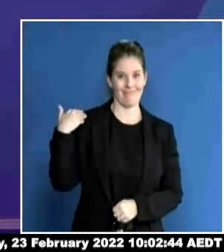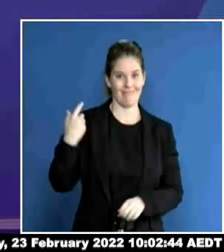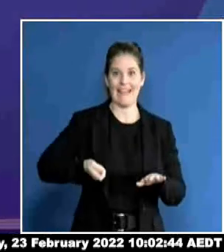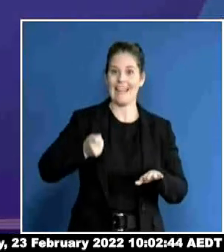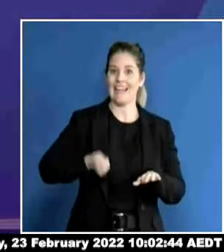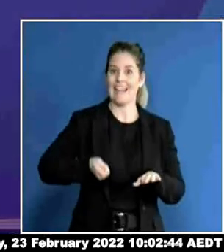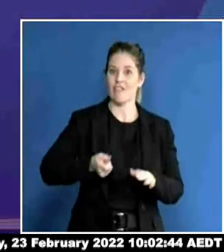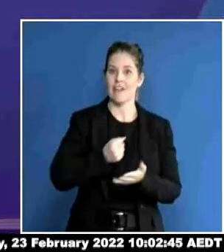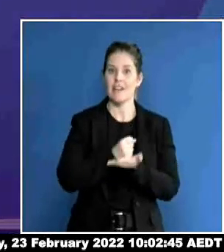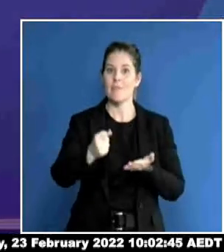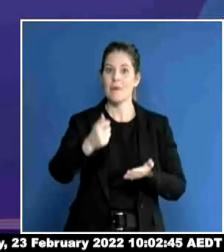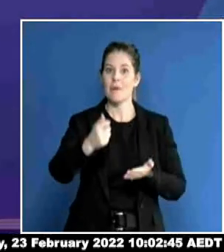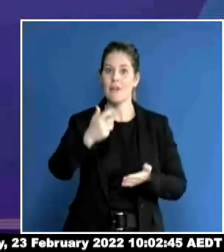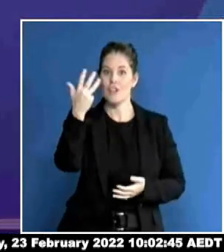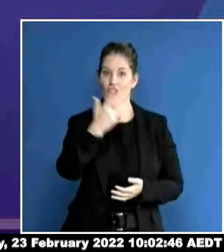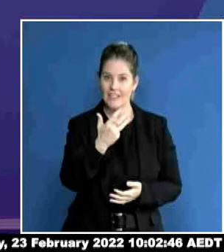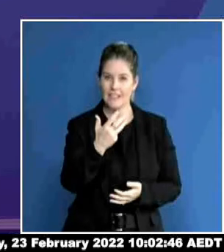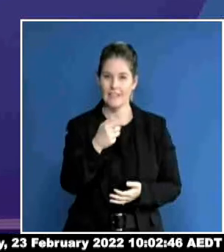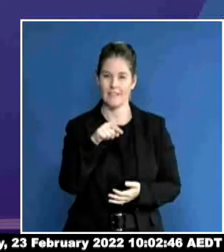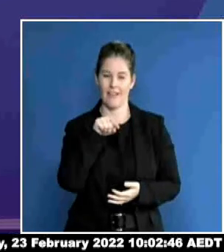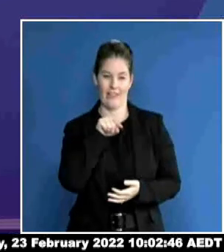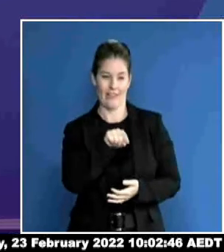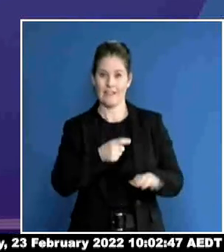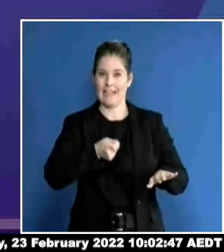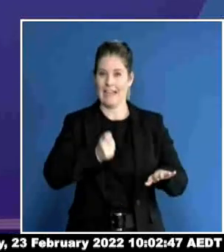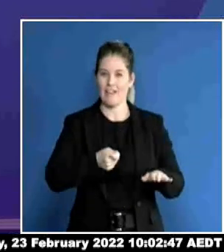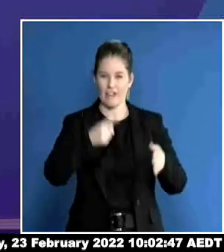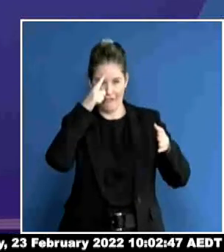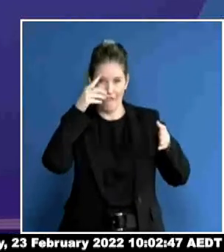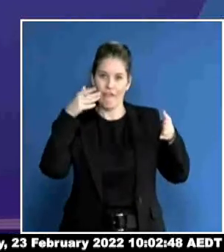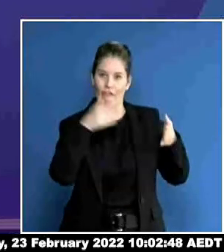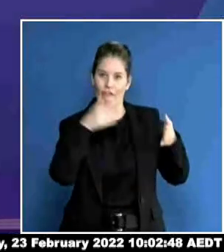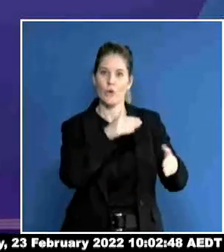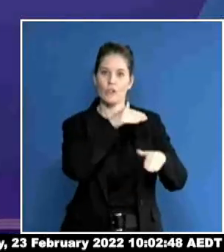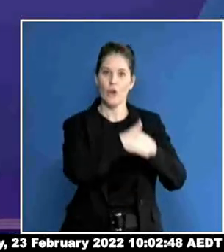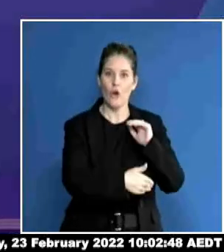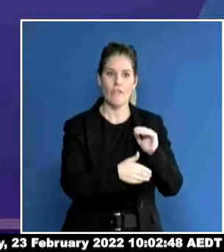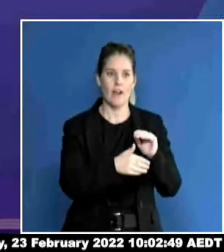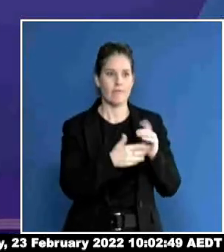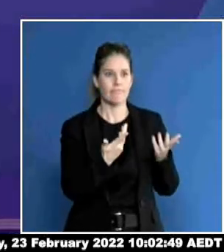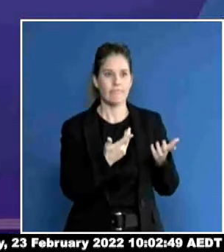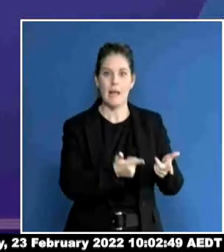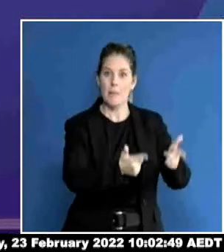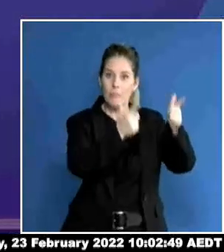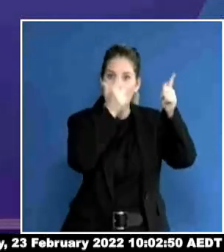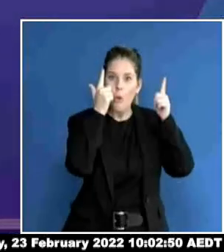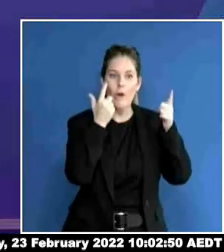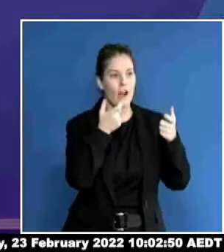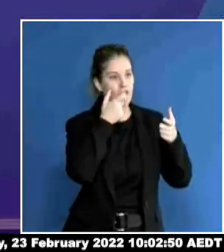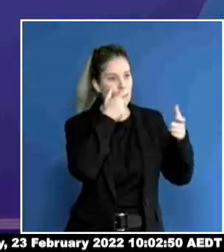measures taken by employers and regulators to respond to the systemic barriers to open